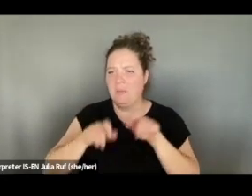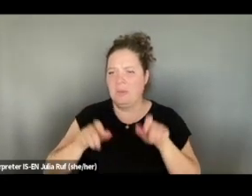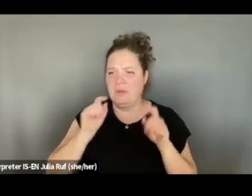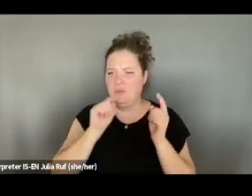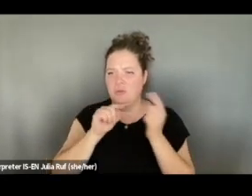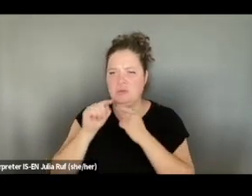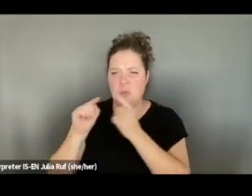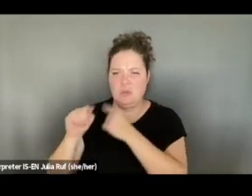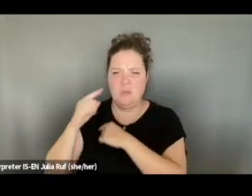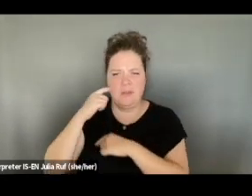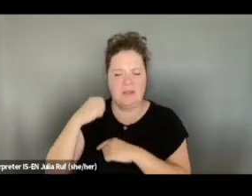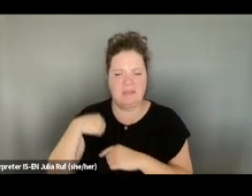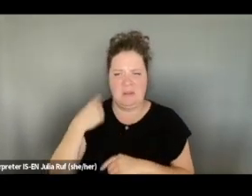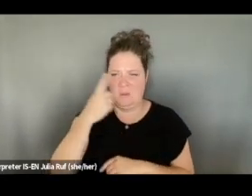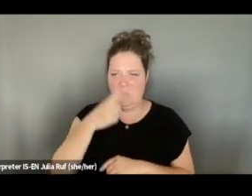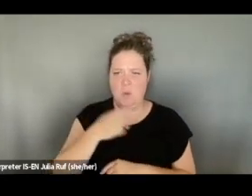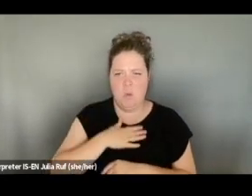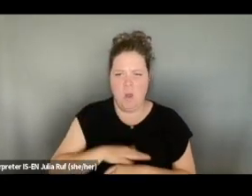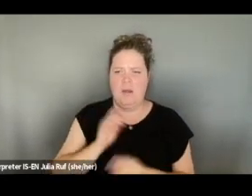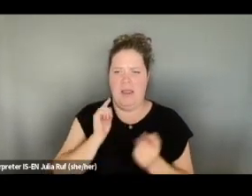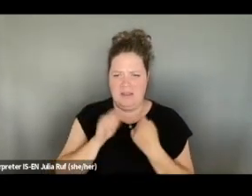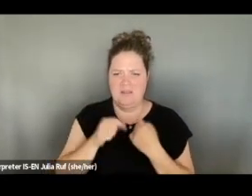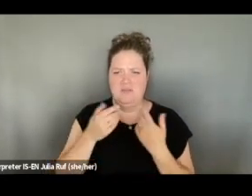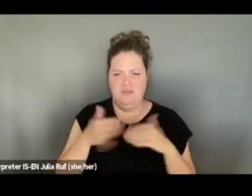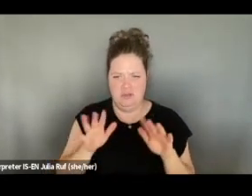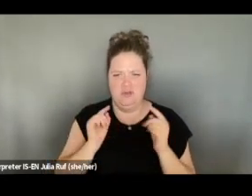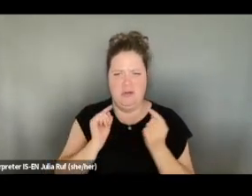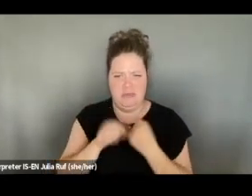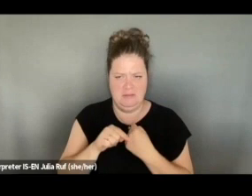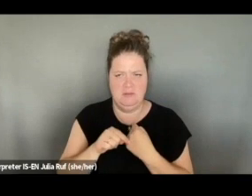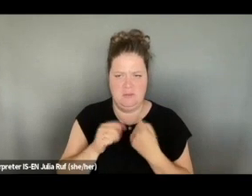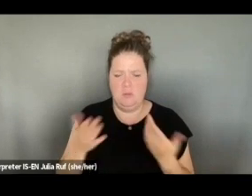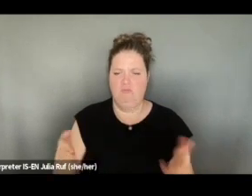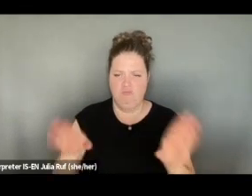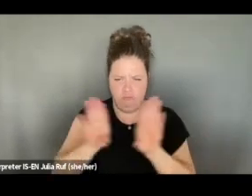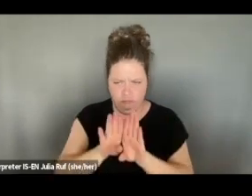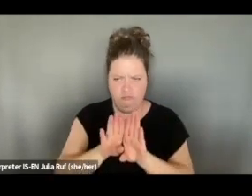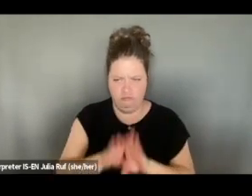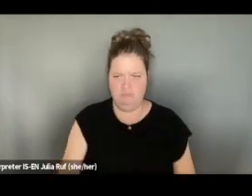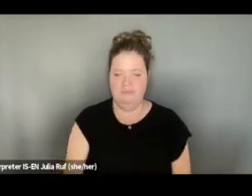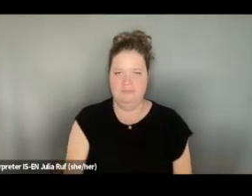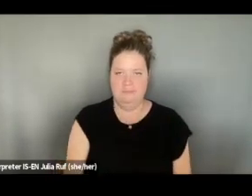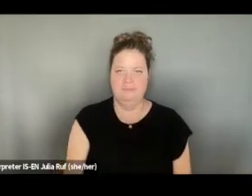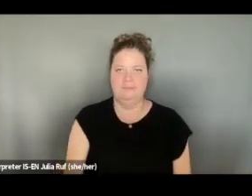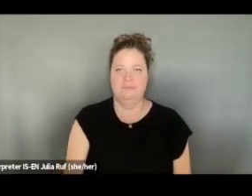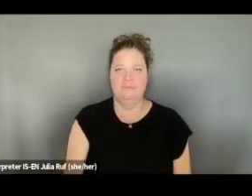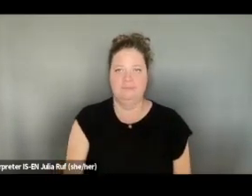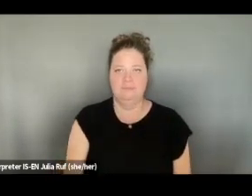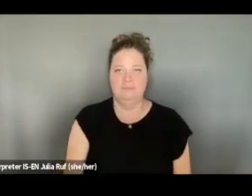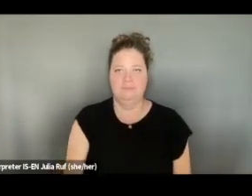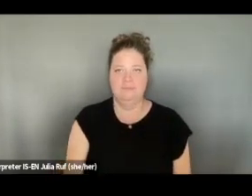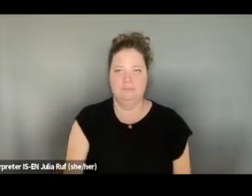of seconds more, but I think everybody answered, so I will close the poll now.